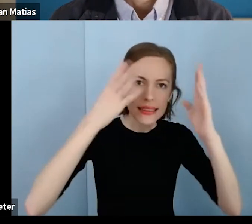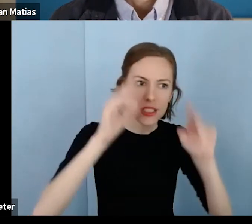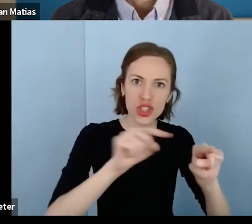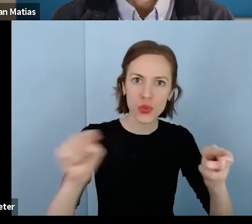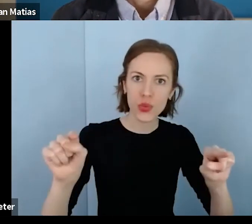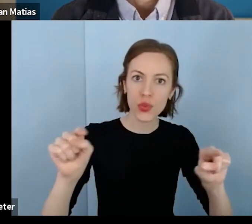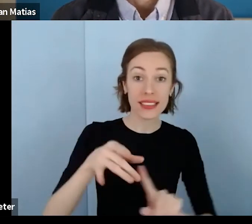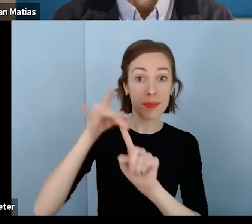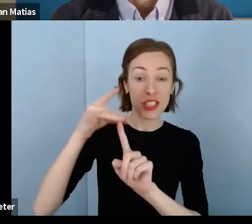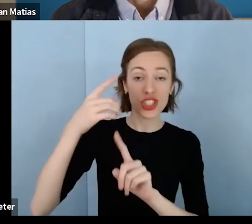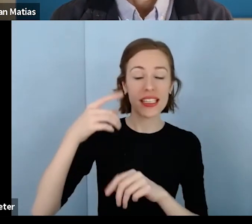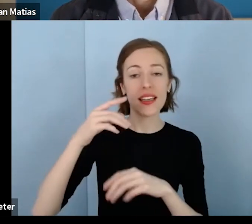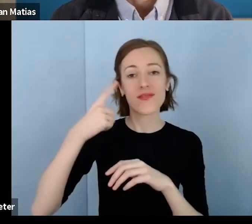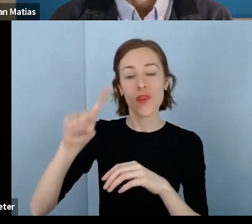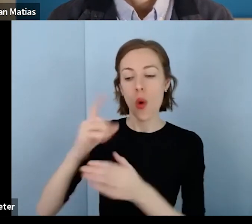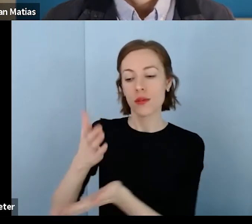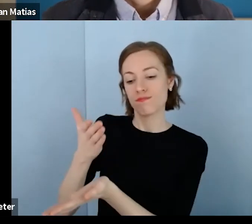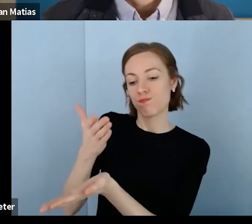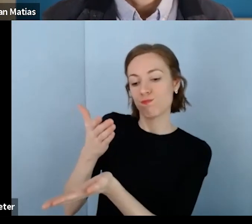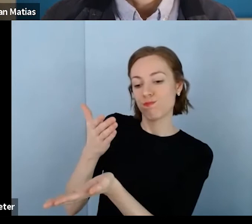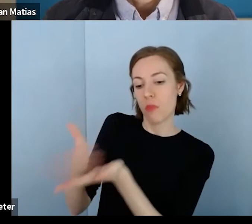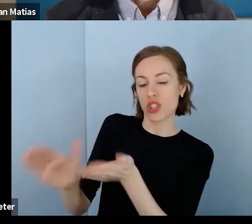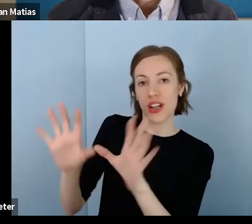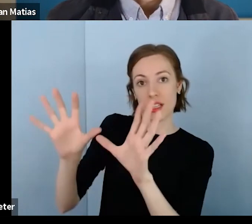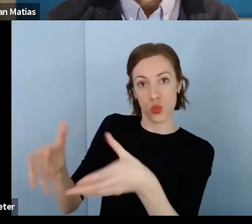And the way that